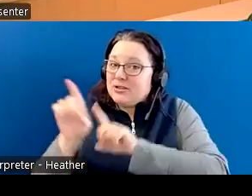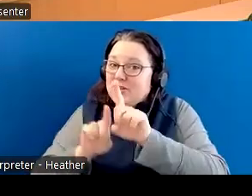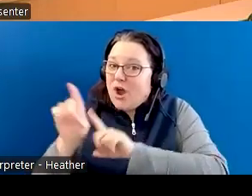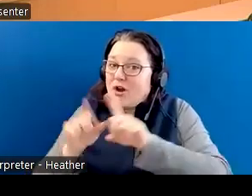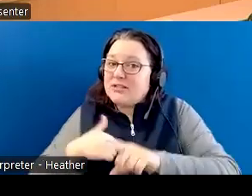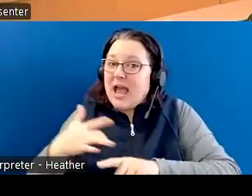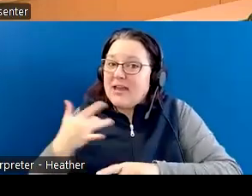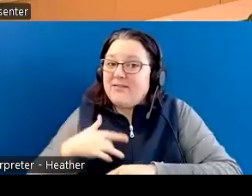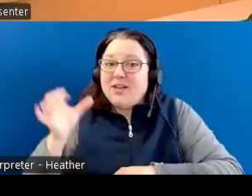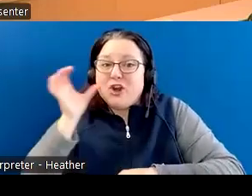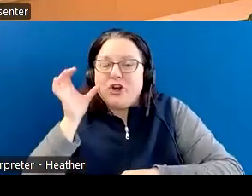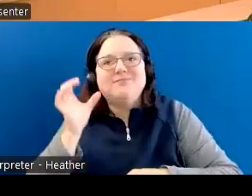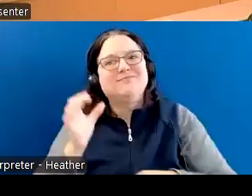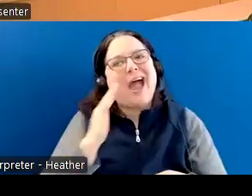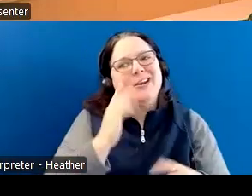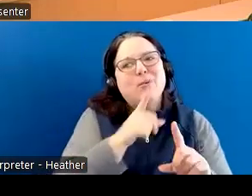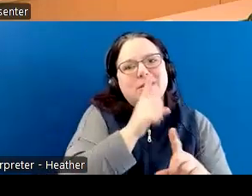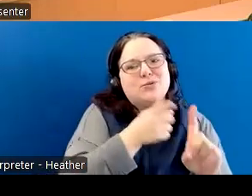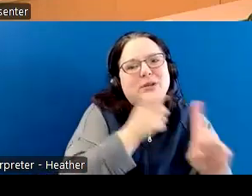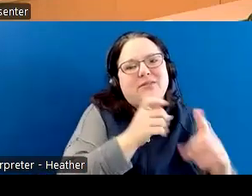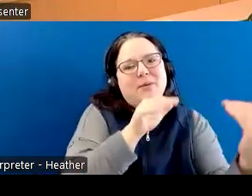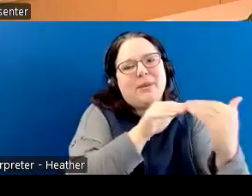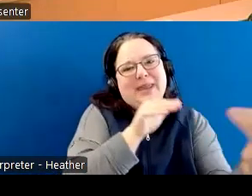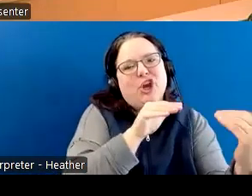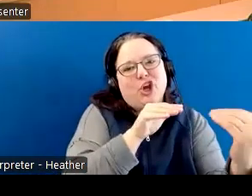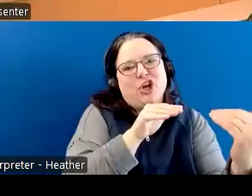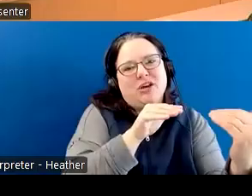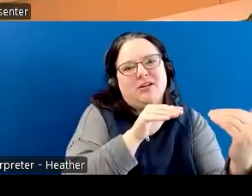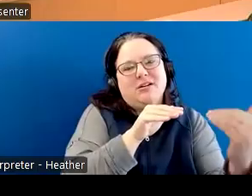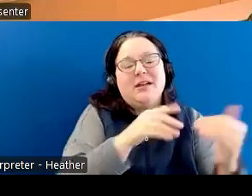in collaboration with other people who are giving me that alley oop. Um, and so I would